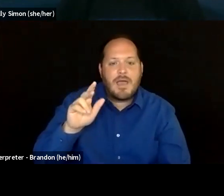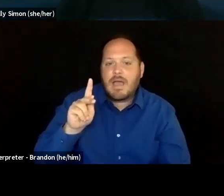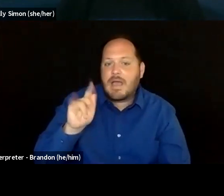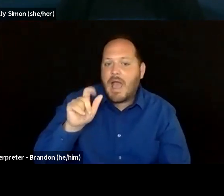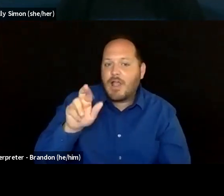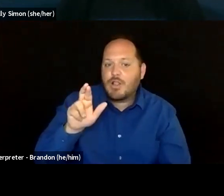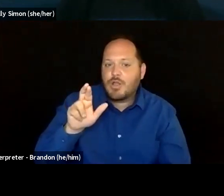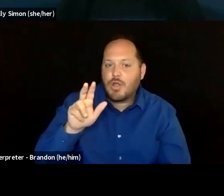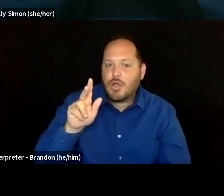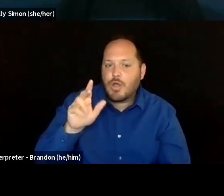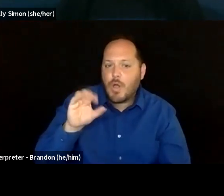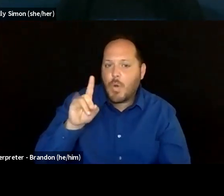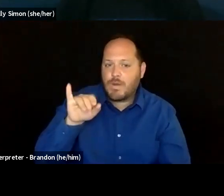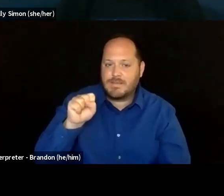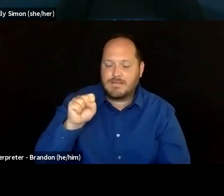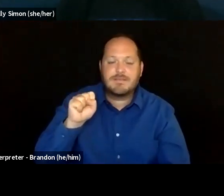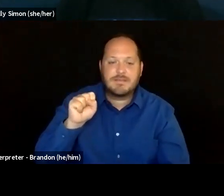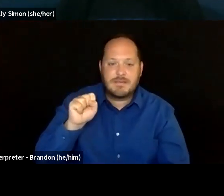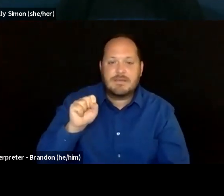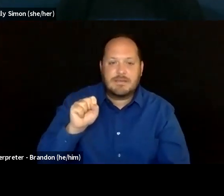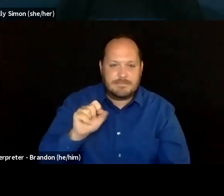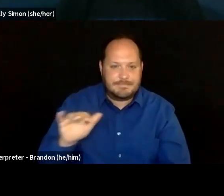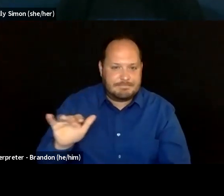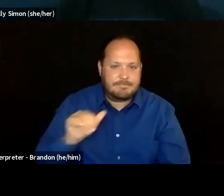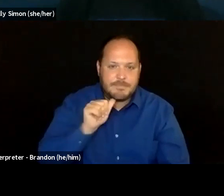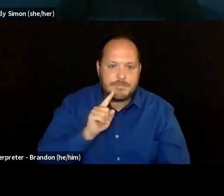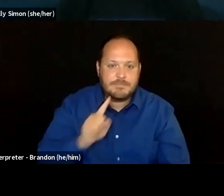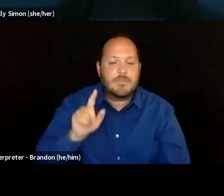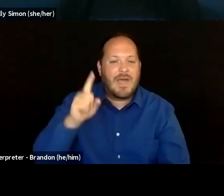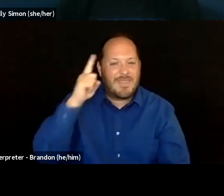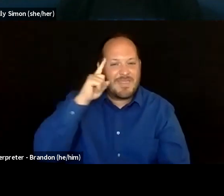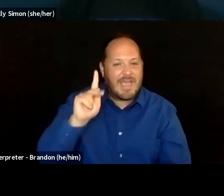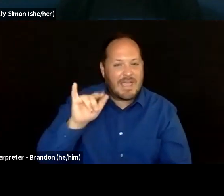They're not Black-ran trans organizations but they support